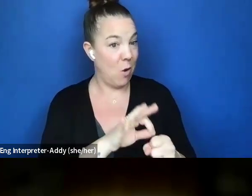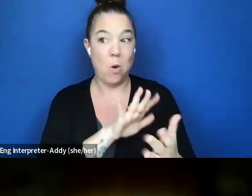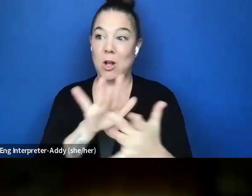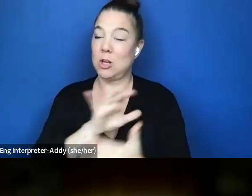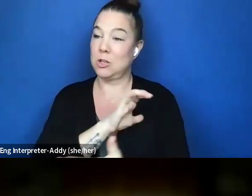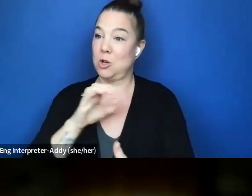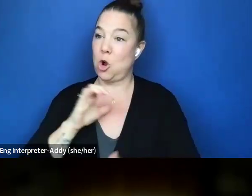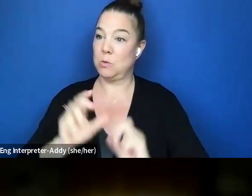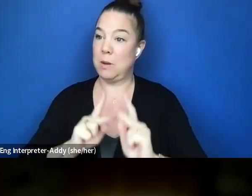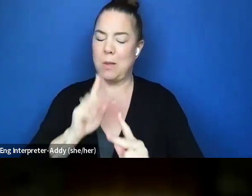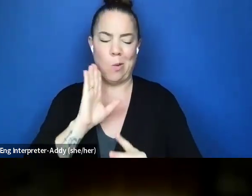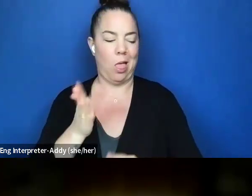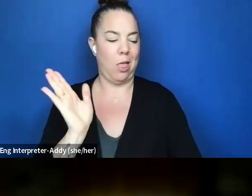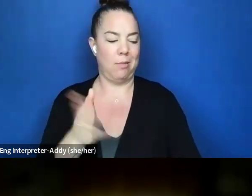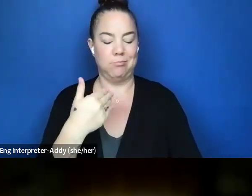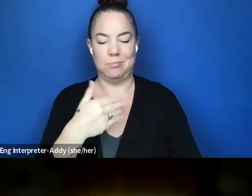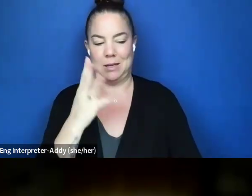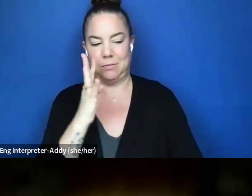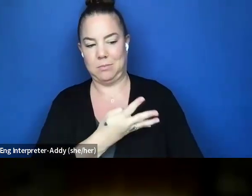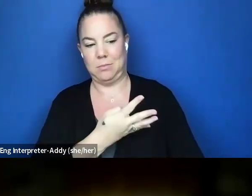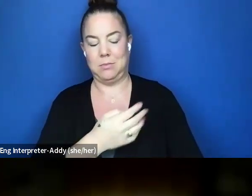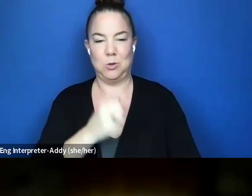Don Posh: throw it out because they don't have to worry about